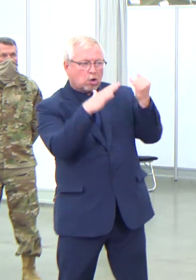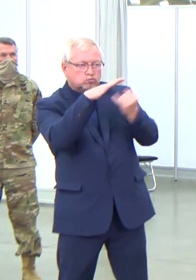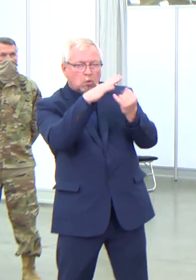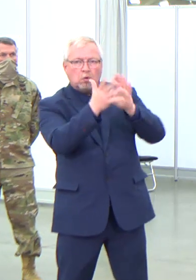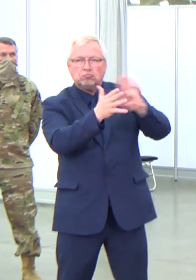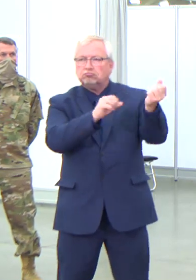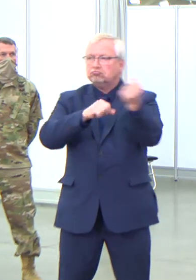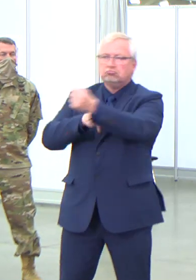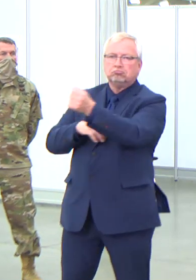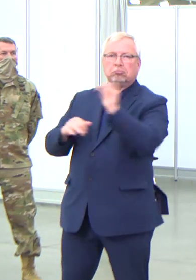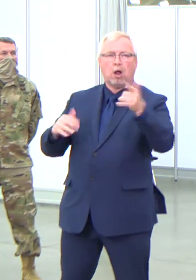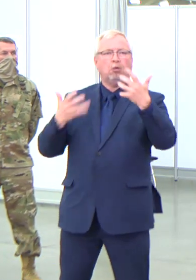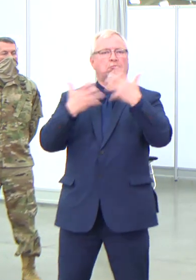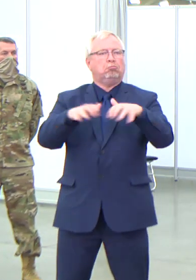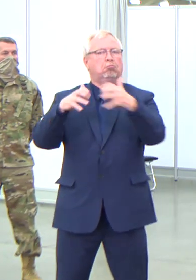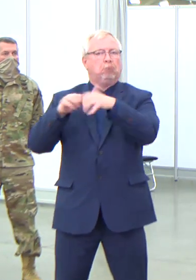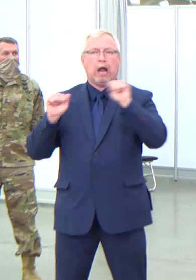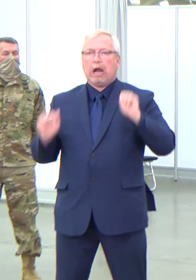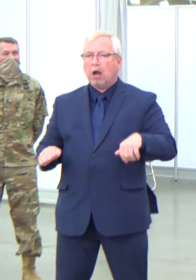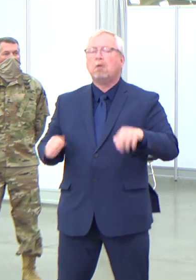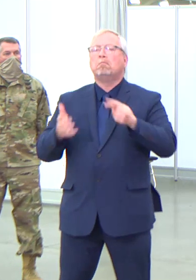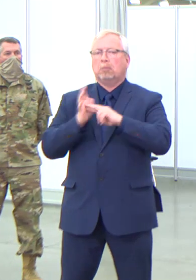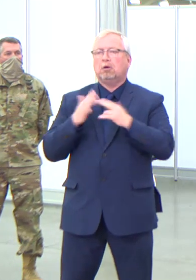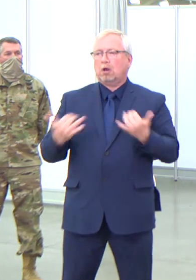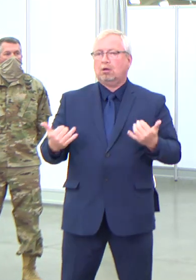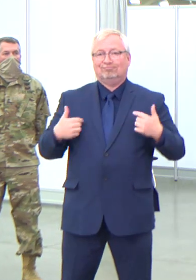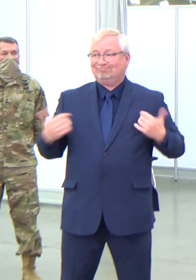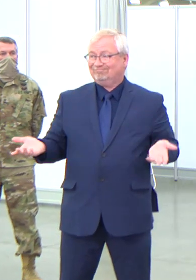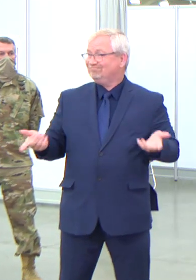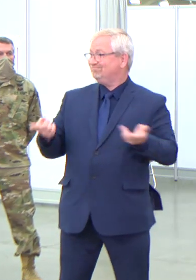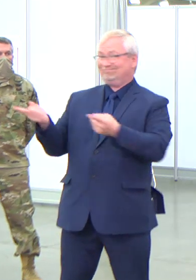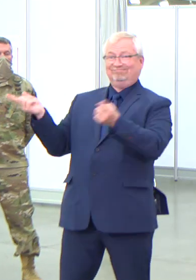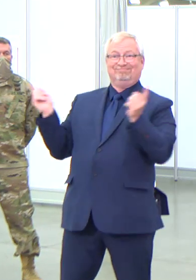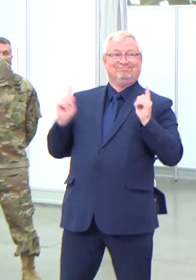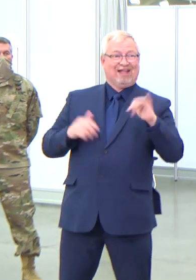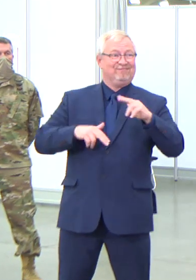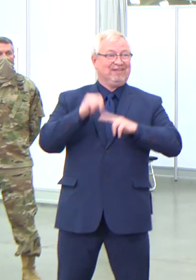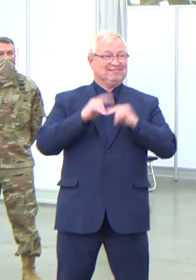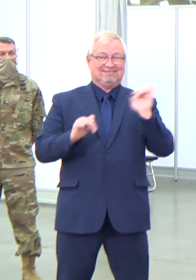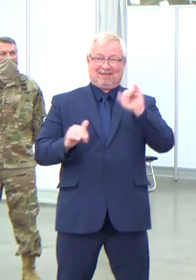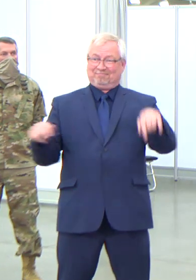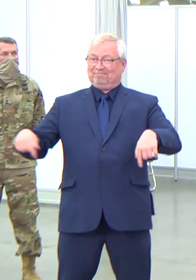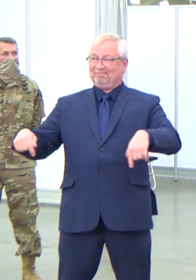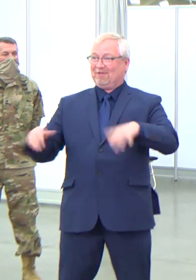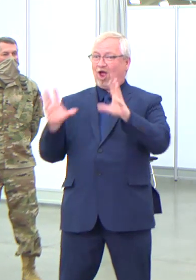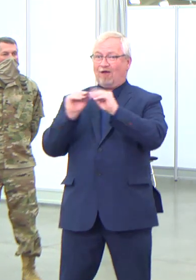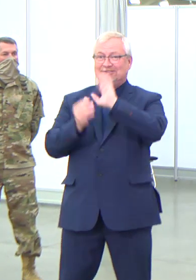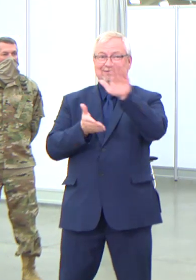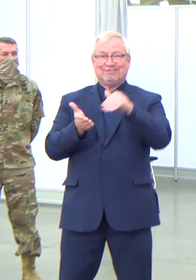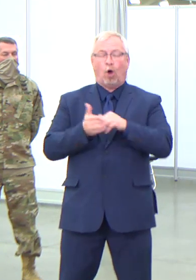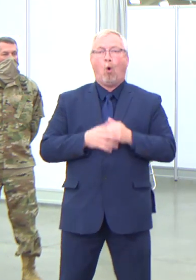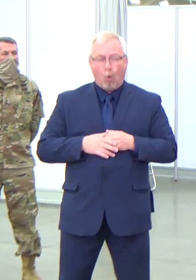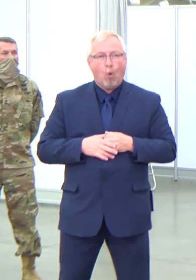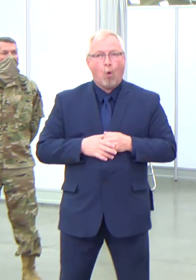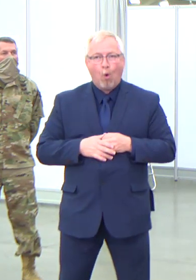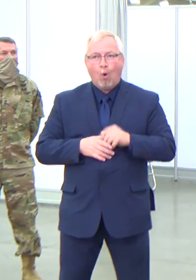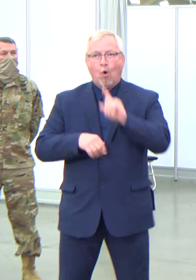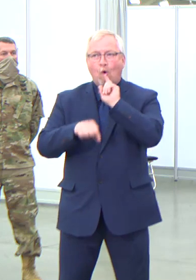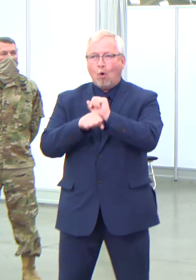meantime, in the short term, the kind of medical surge capacity that has been built in this conference center is an important way to expand our state's capacity to